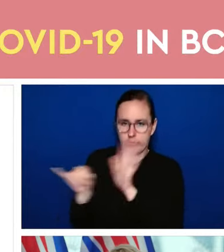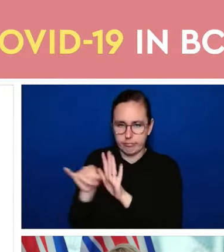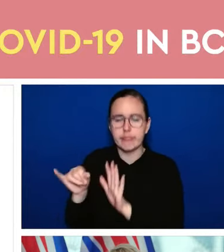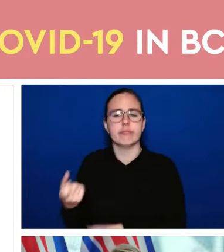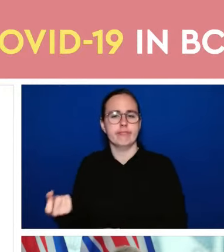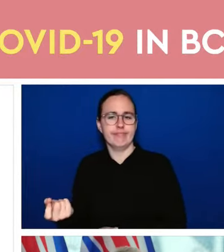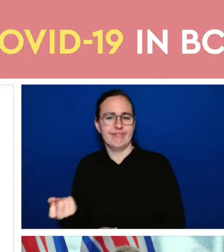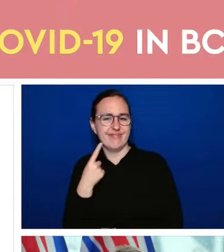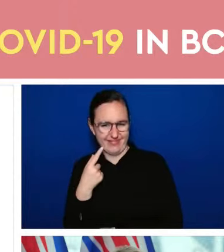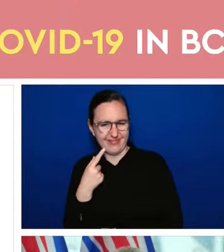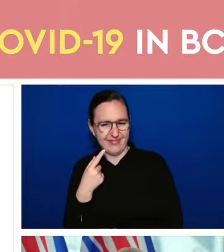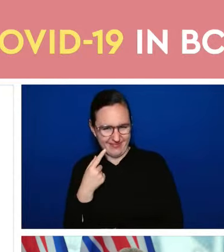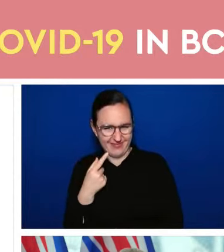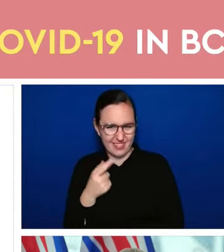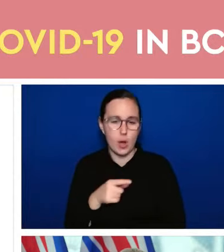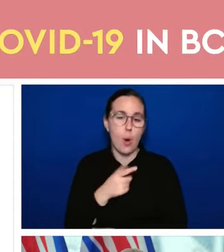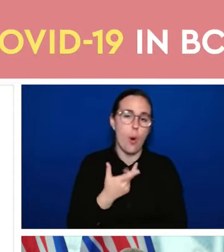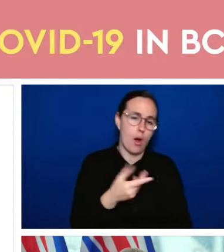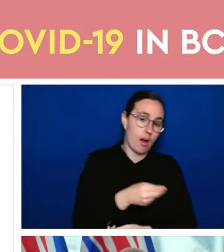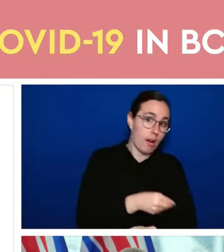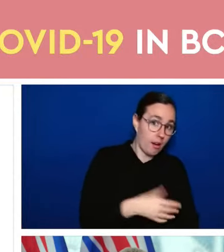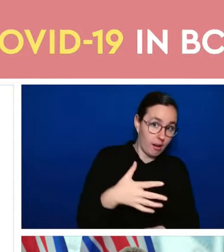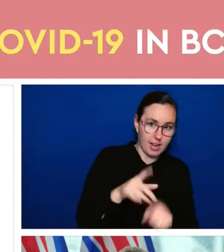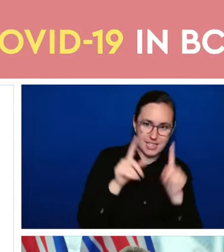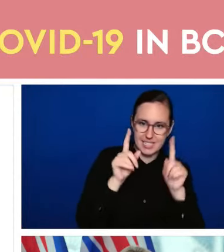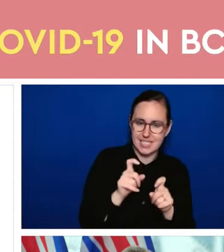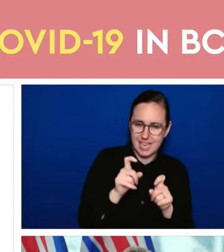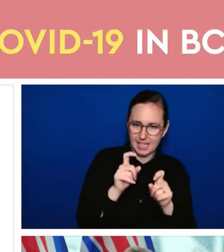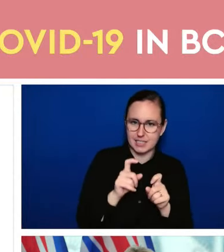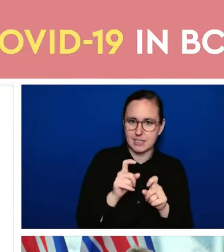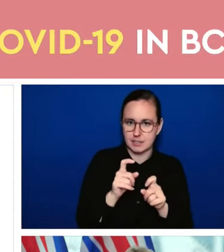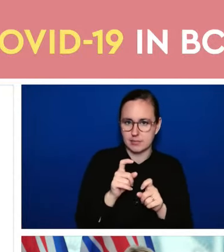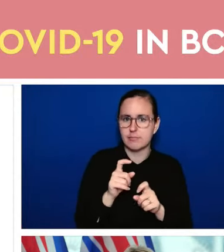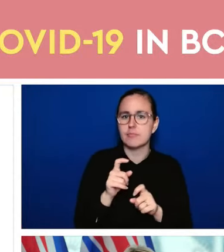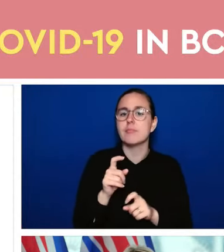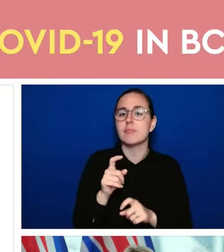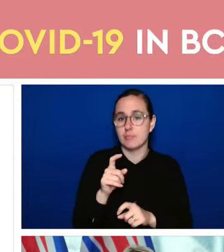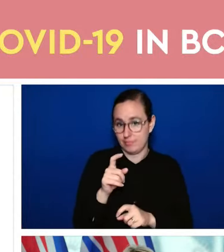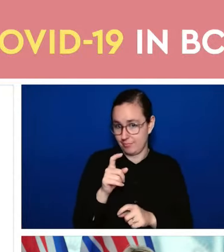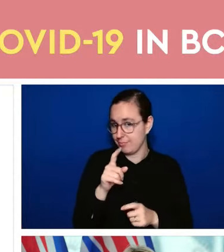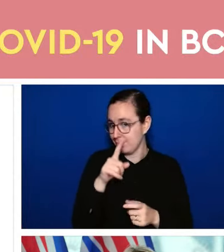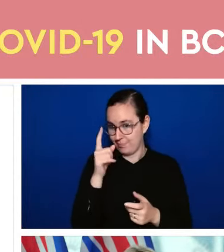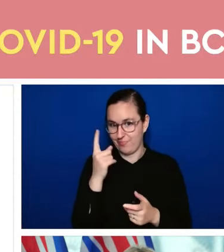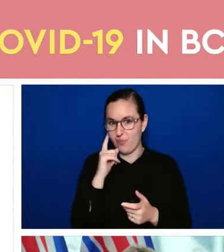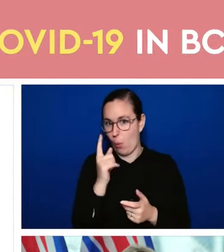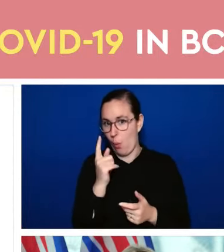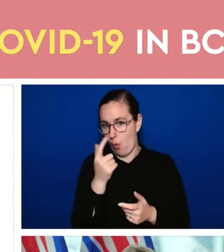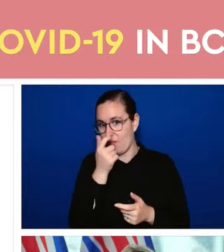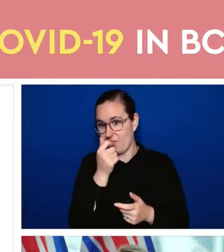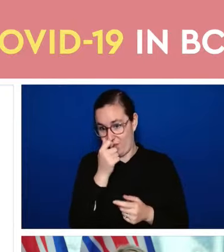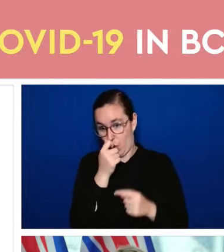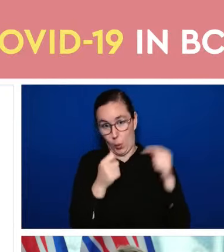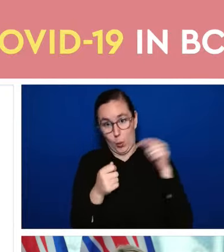influence because we have treatments for influences as well- we have a system set up